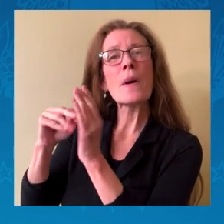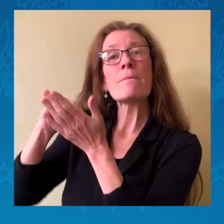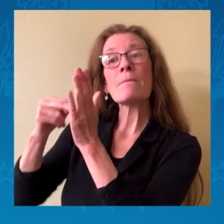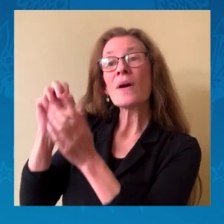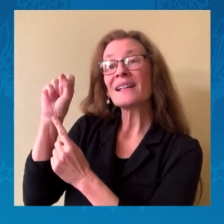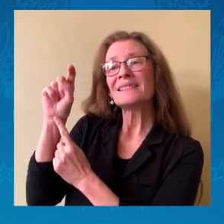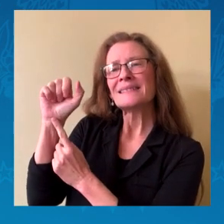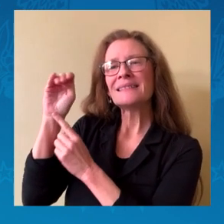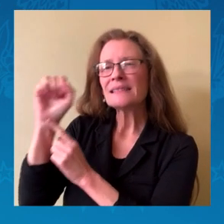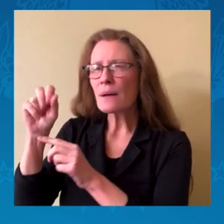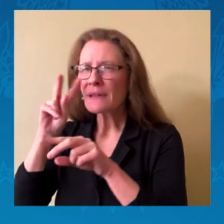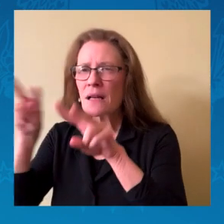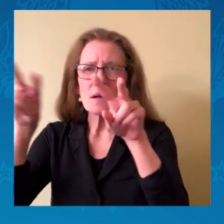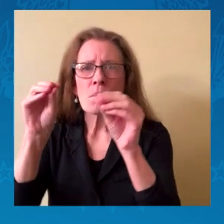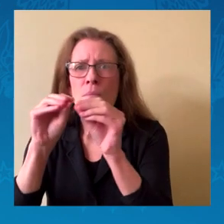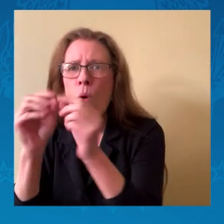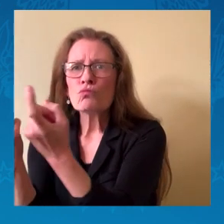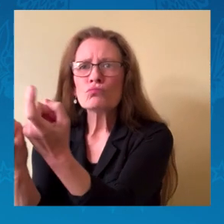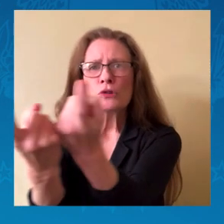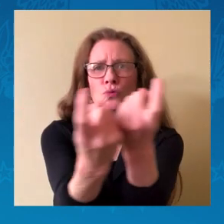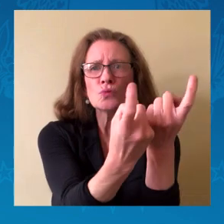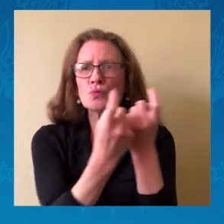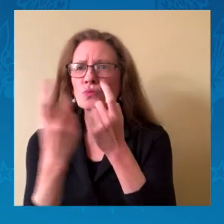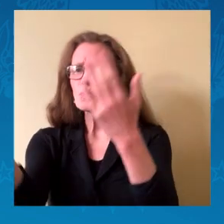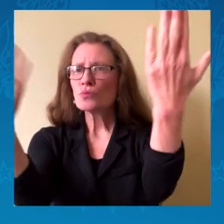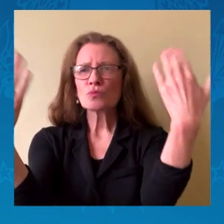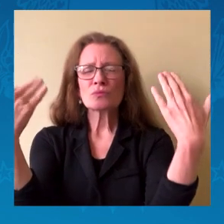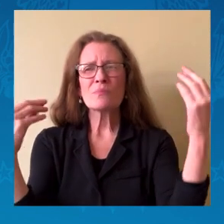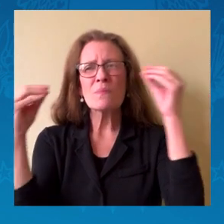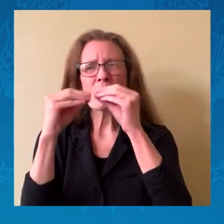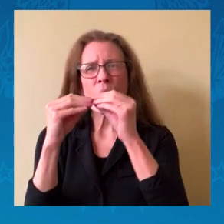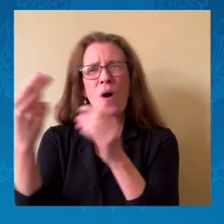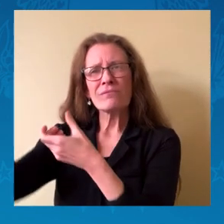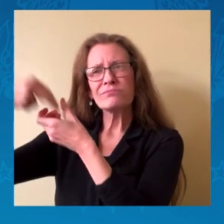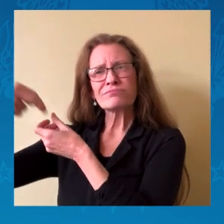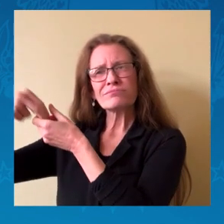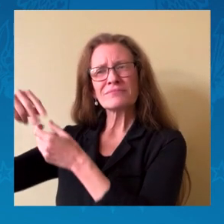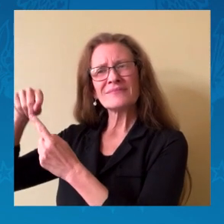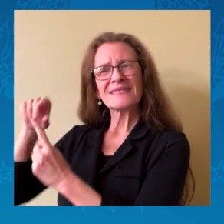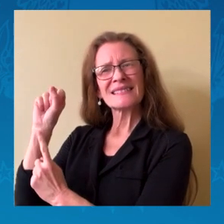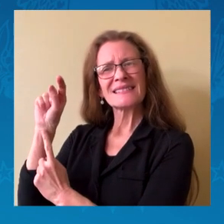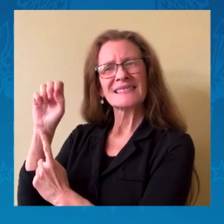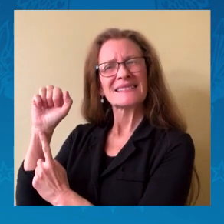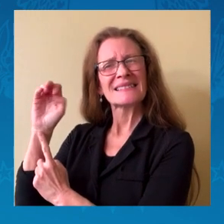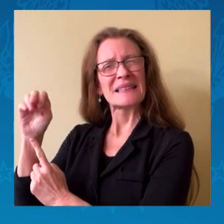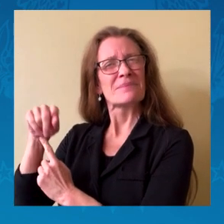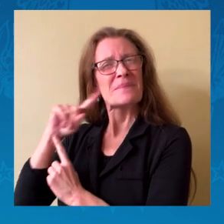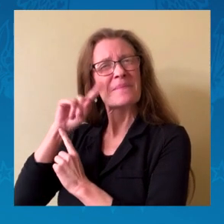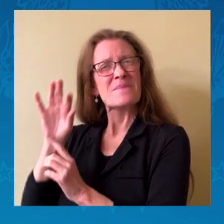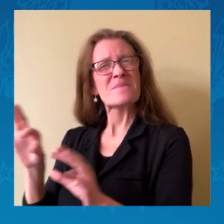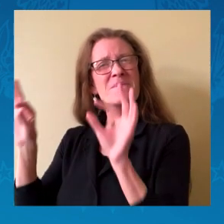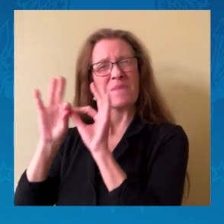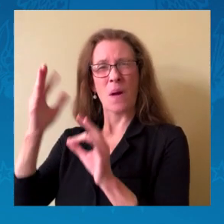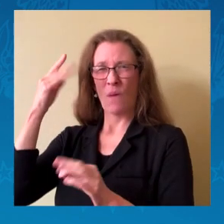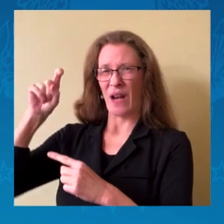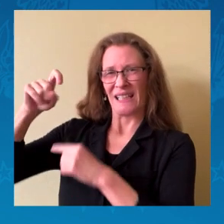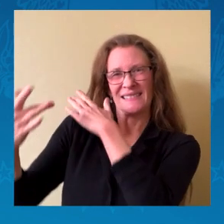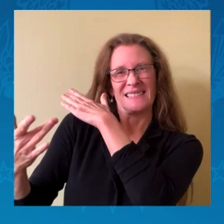Inherently, SpaceX is a technically challenging domain. Space specialists and operators require a thorough grasp of physics,